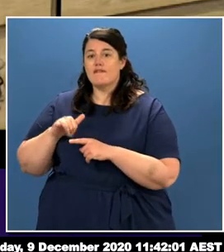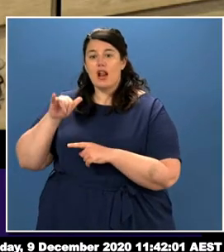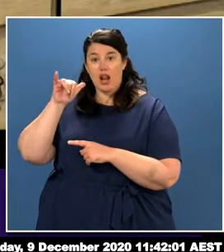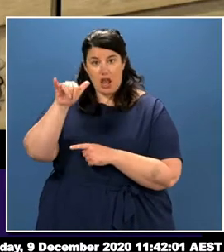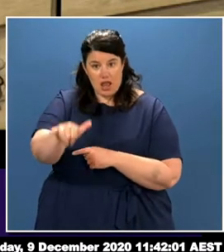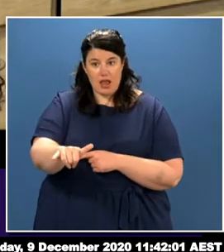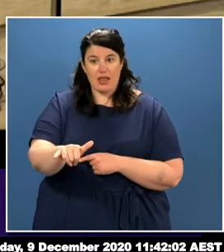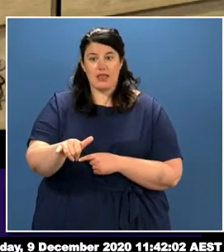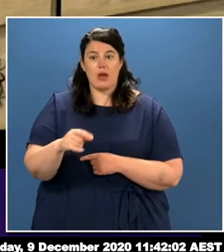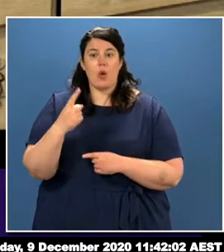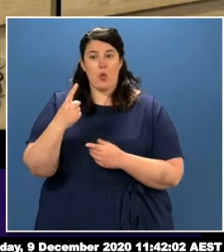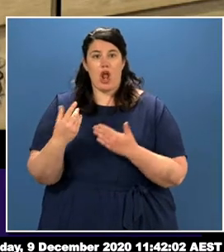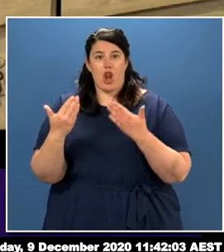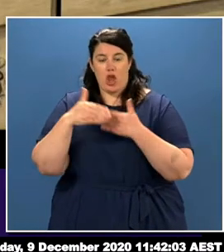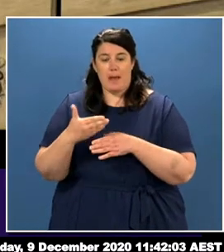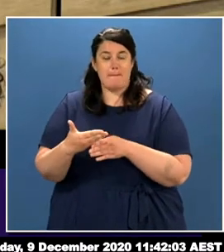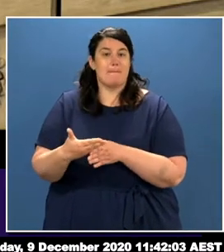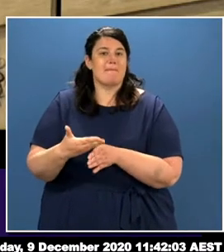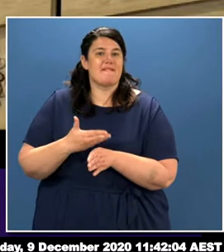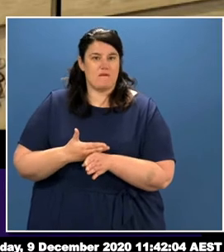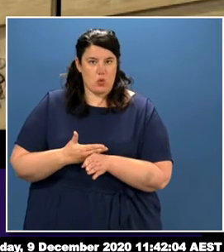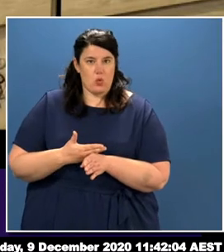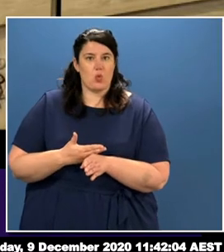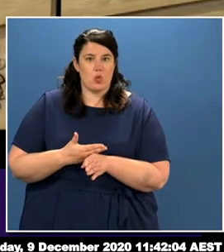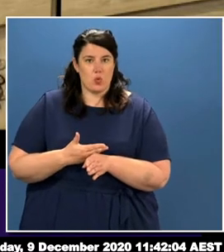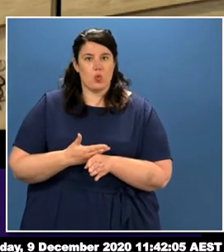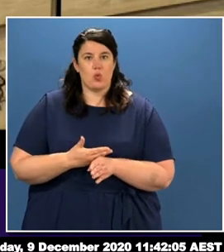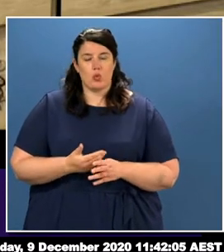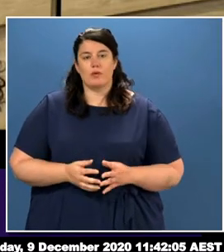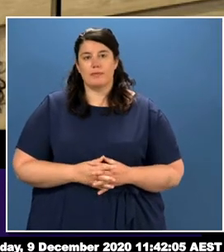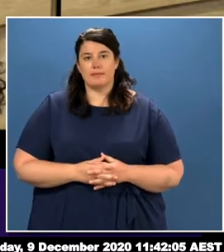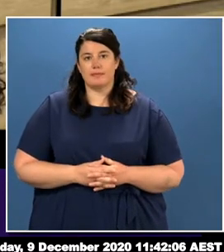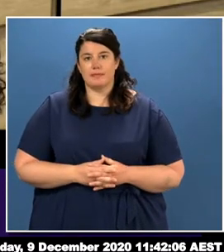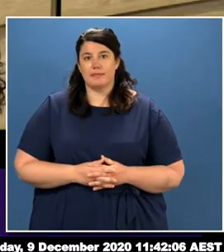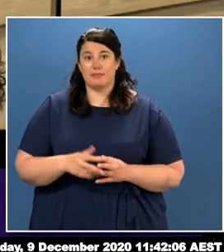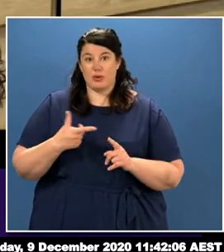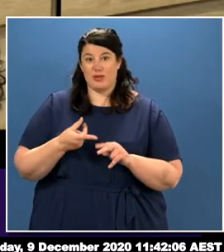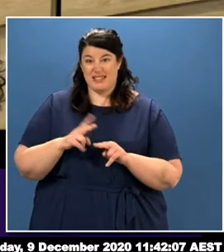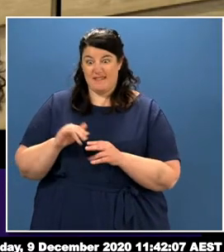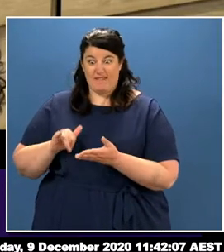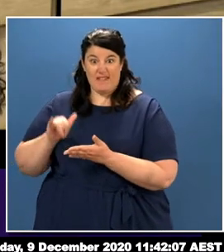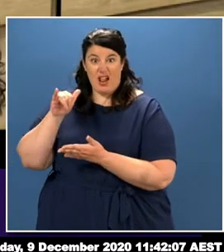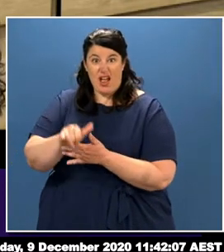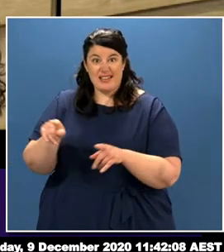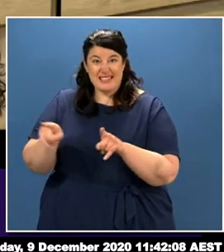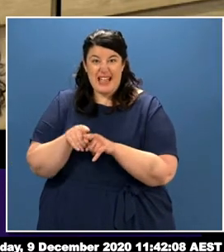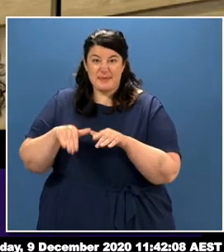Given it was daylight savings, it would have been a very early start.